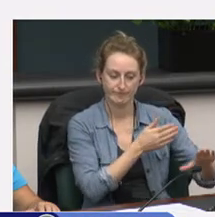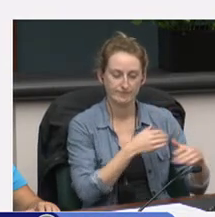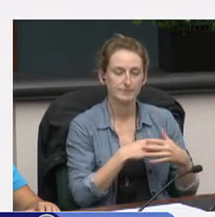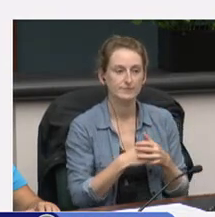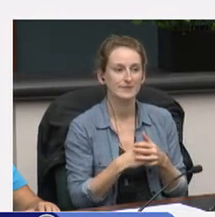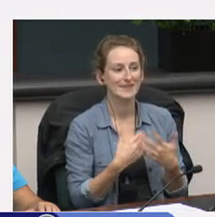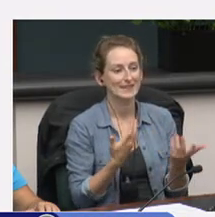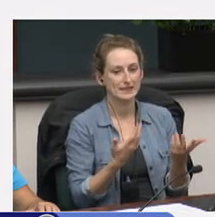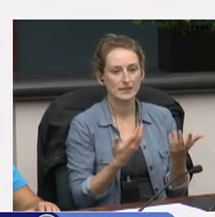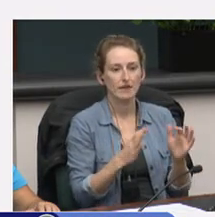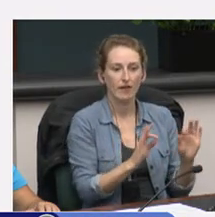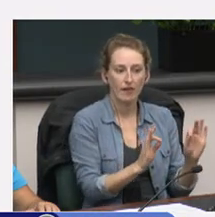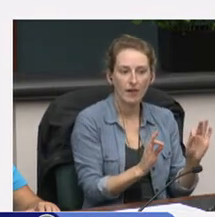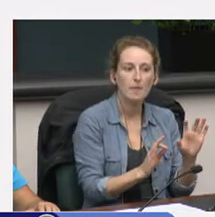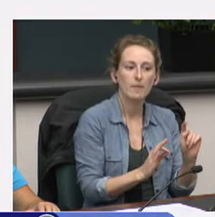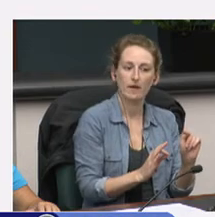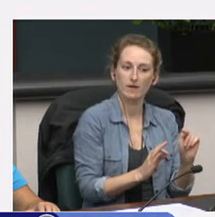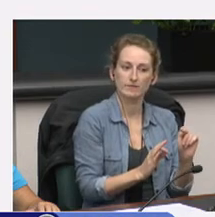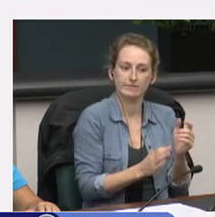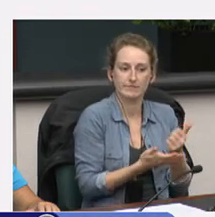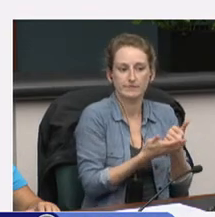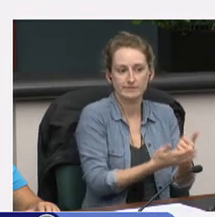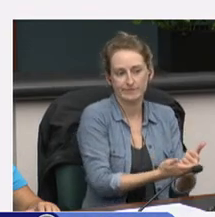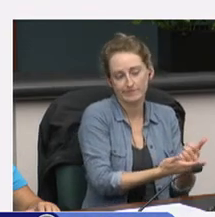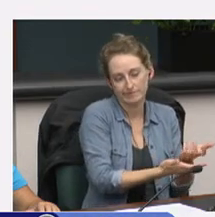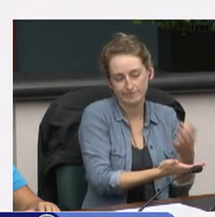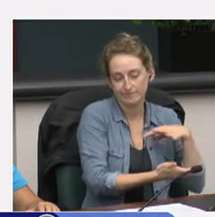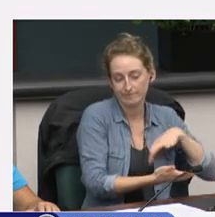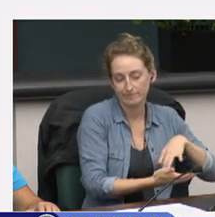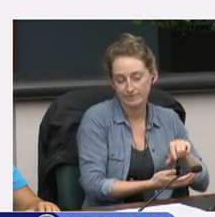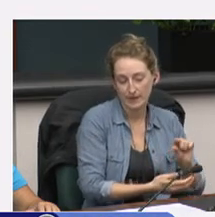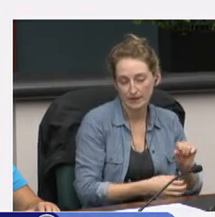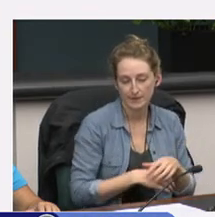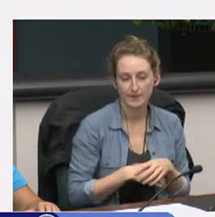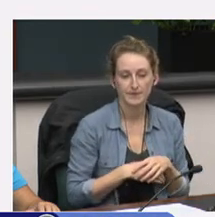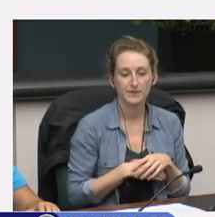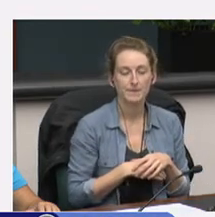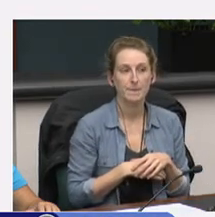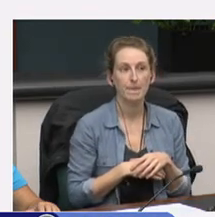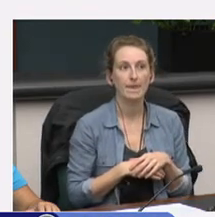that we offer for affordable housing when you're looking at affordable